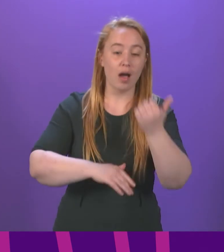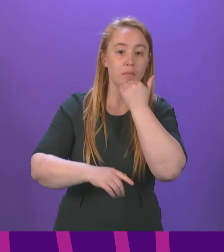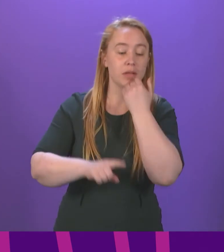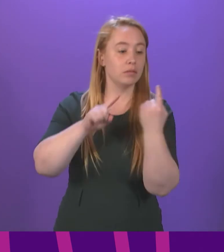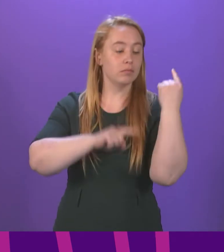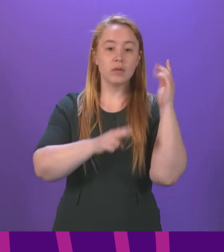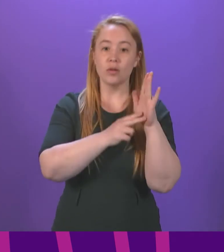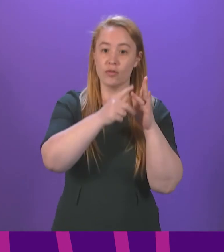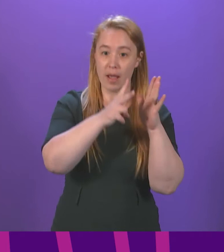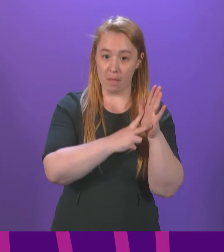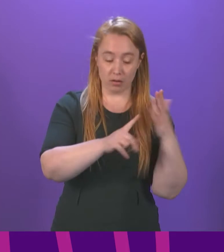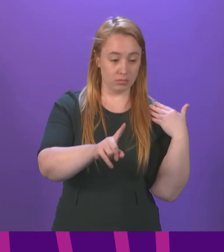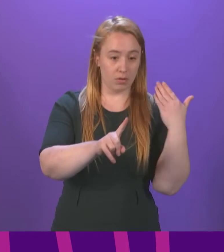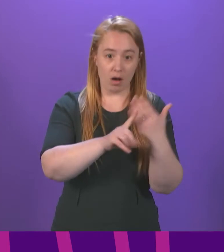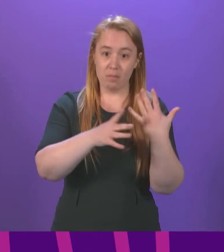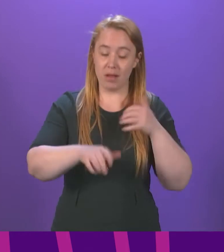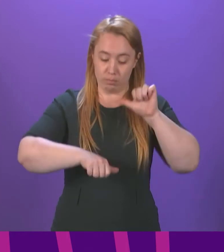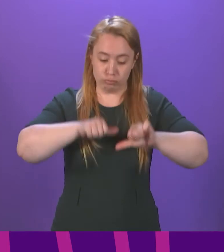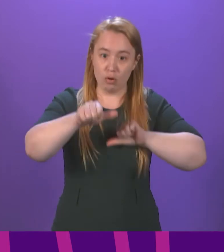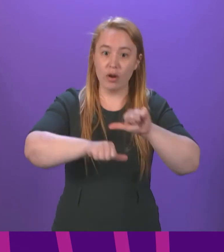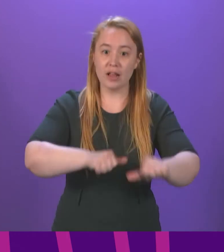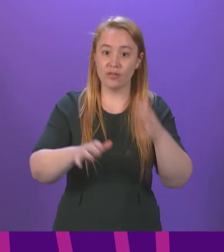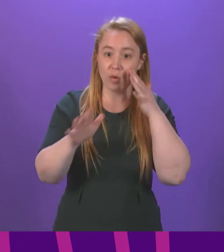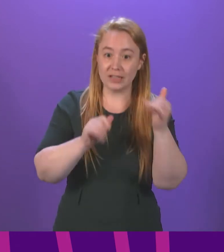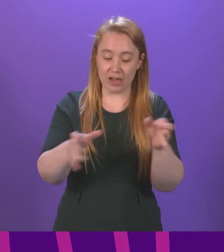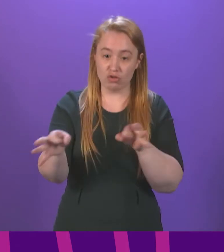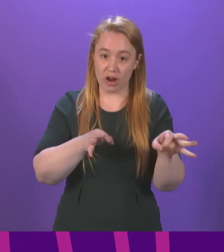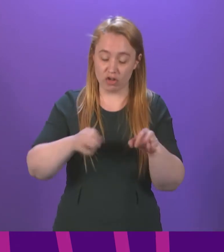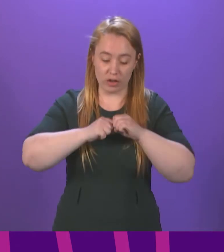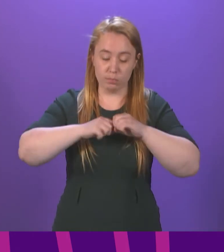we have made significant progress in rolling out our testing strategy and programme.